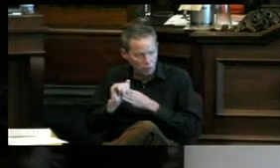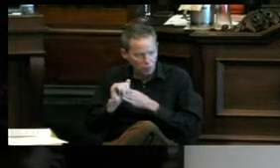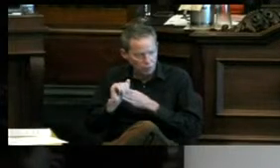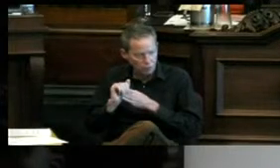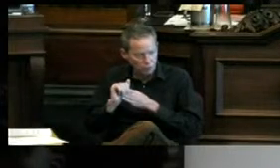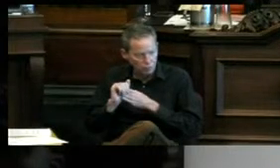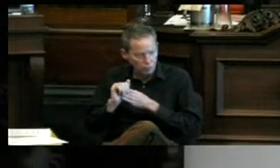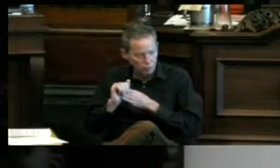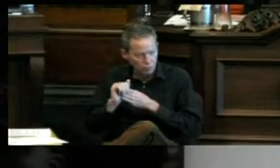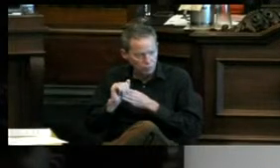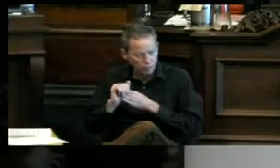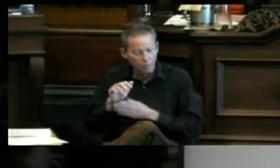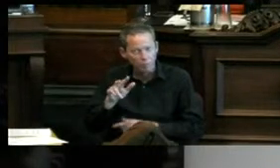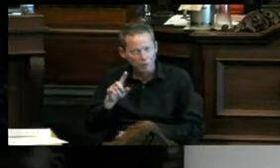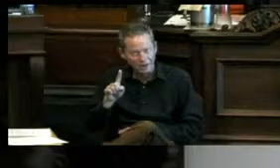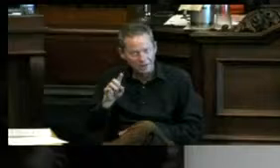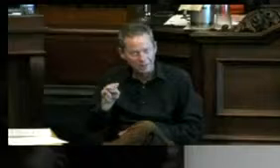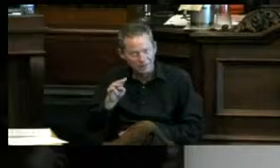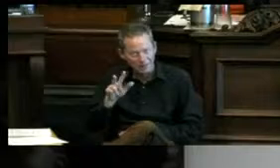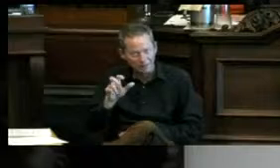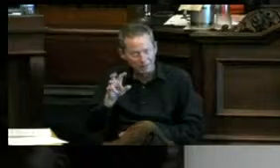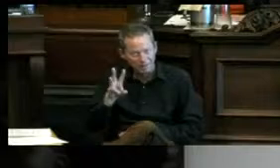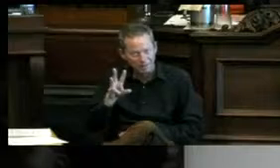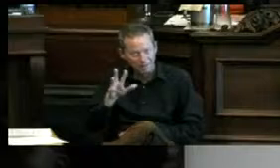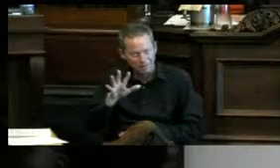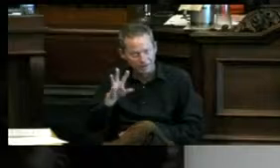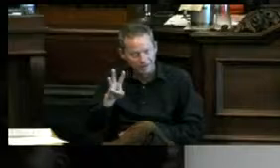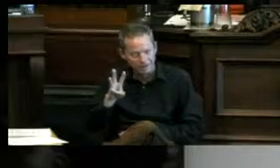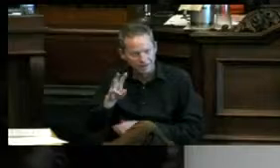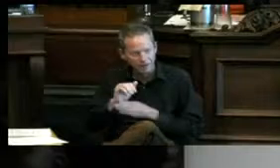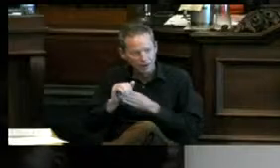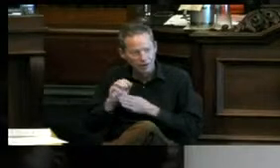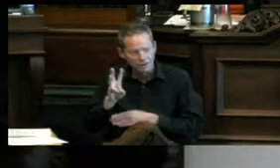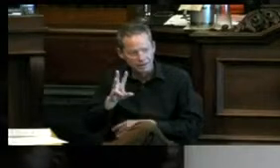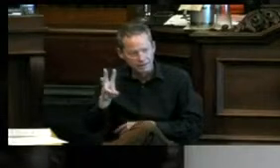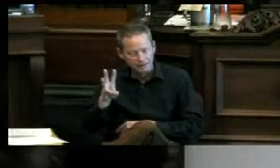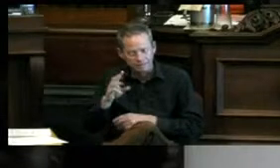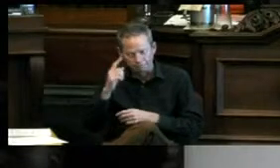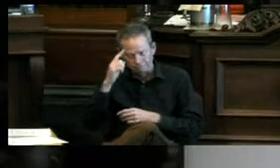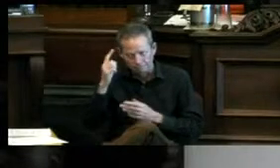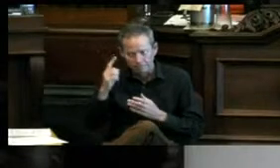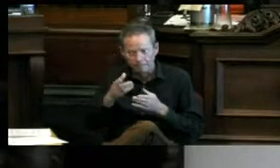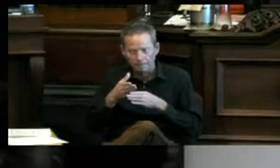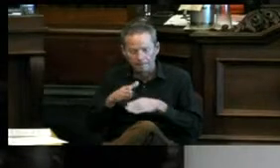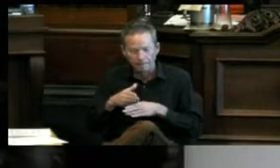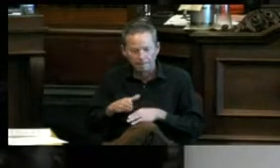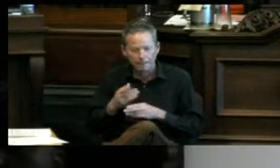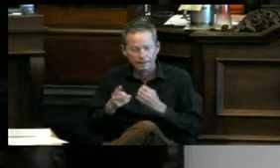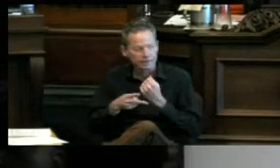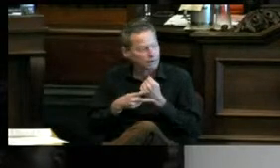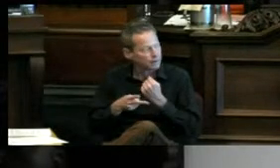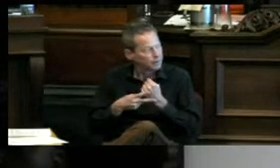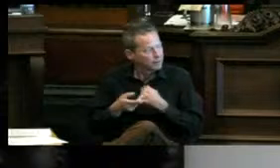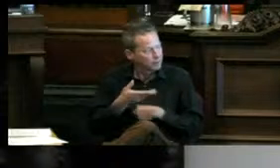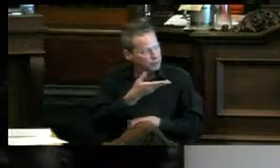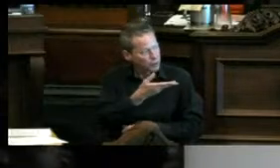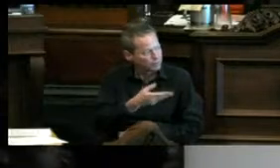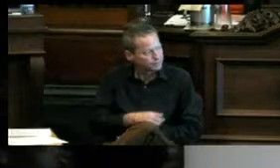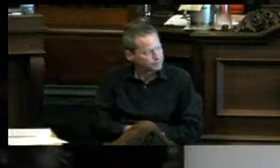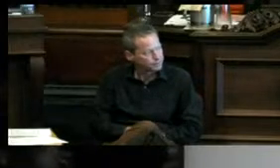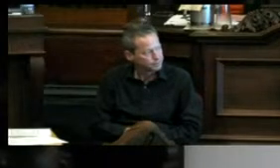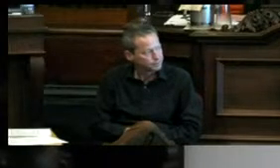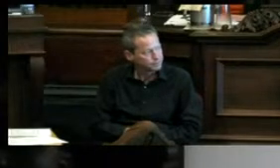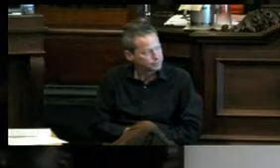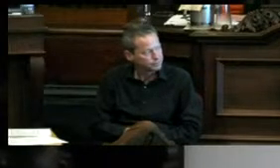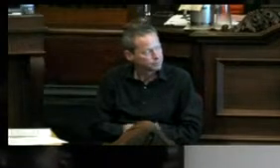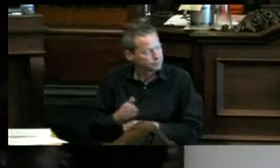the planned savings equals